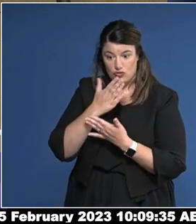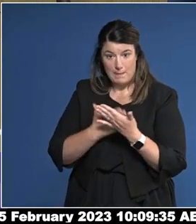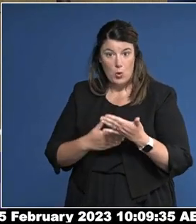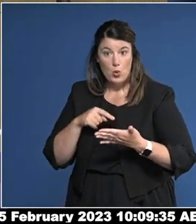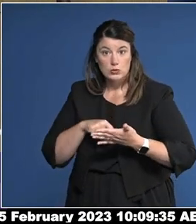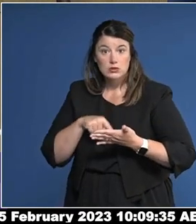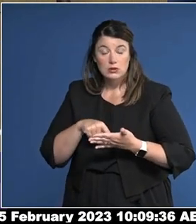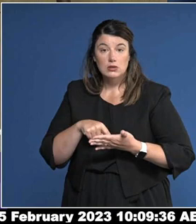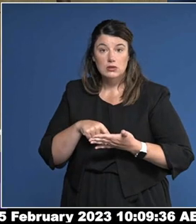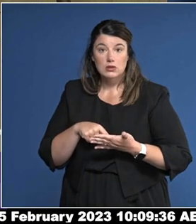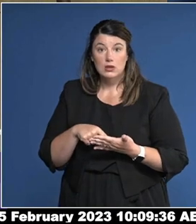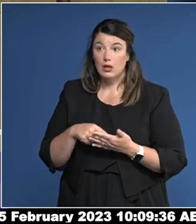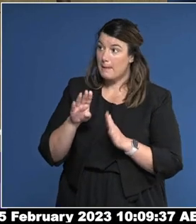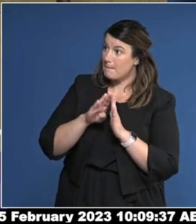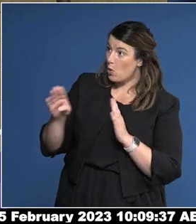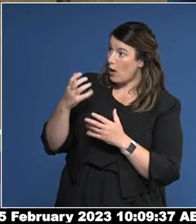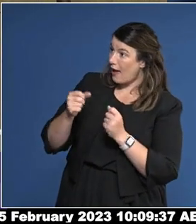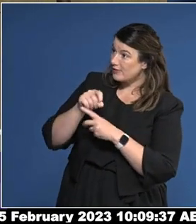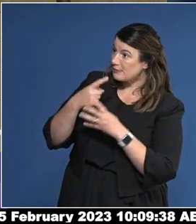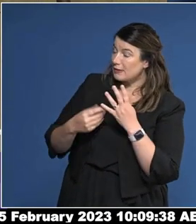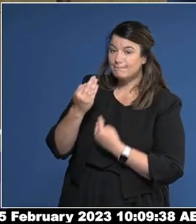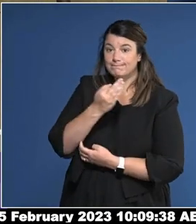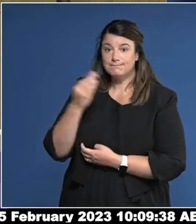with disability on the board and the chair retains her position.